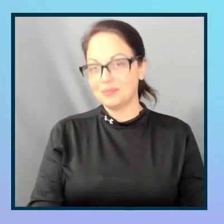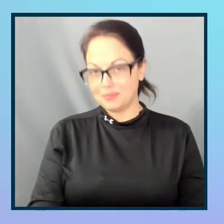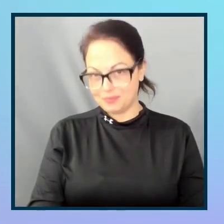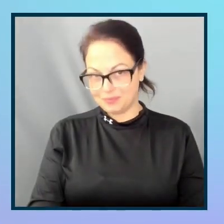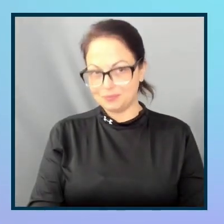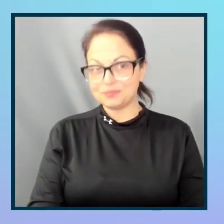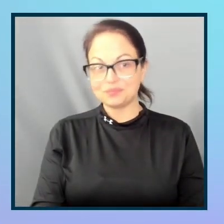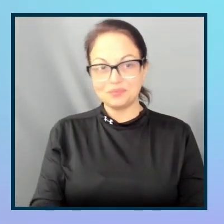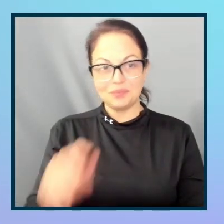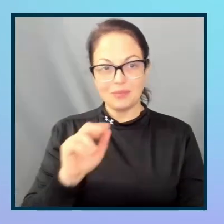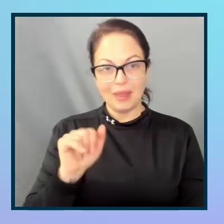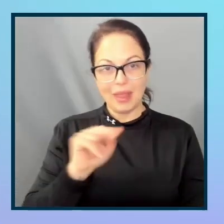Ted, let's kick it off to you.